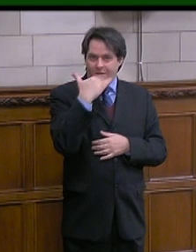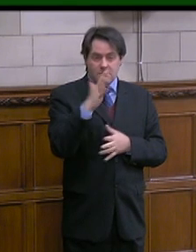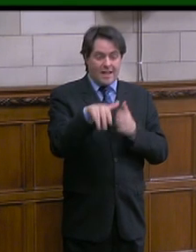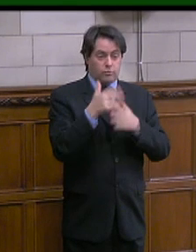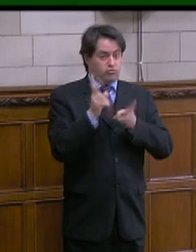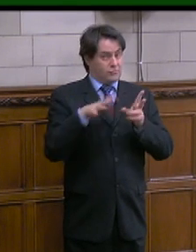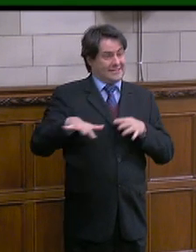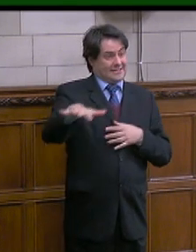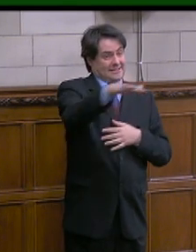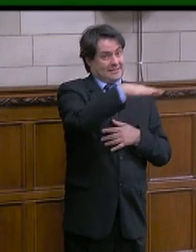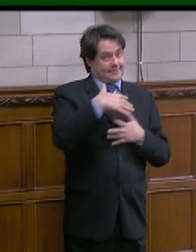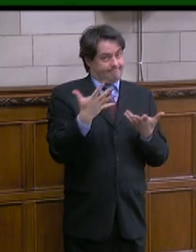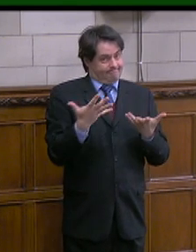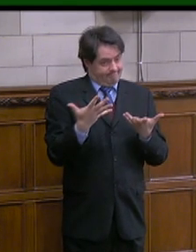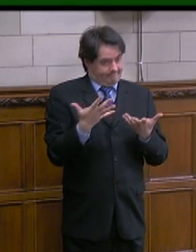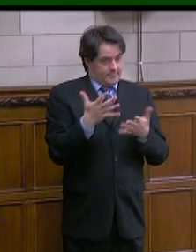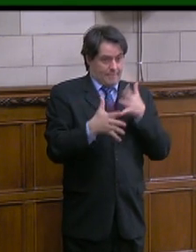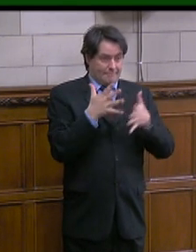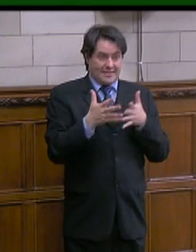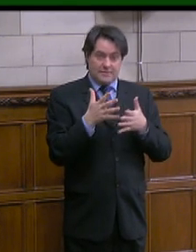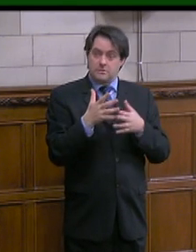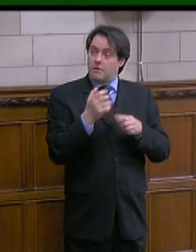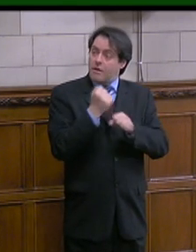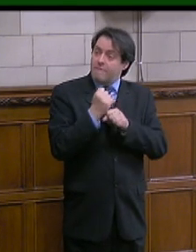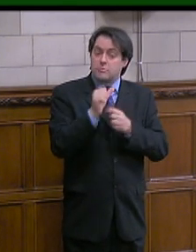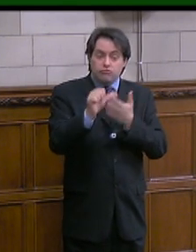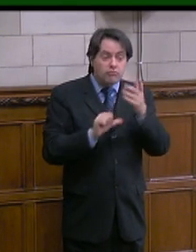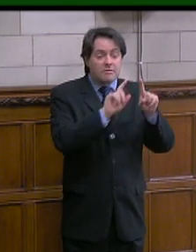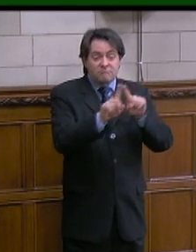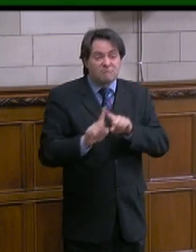interpreters have resulted in higher costs for Government programmes such as Access to